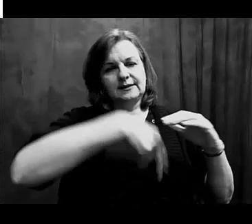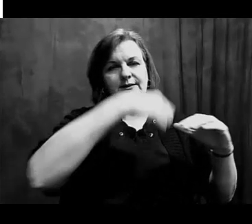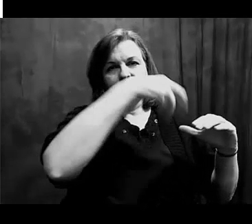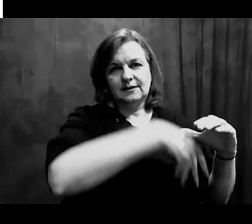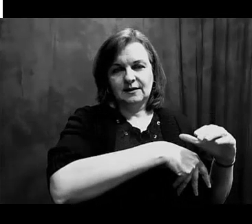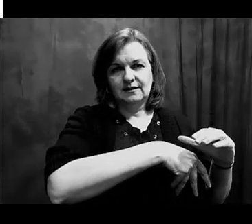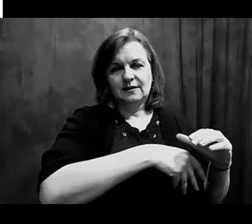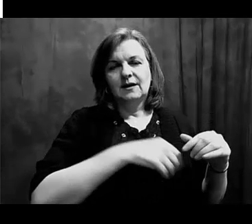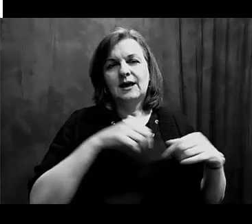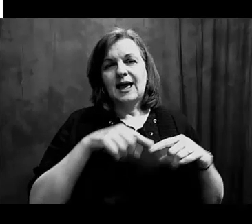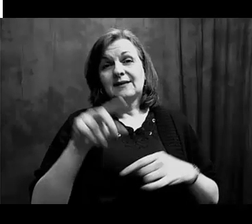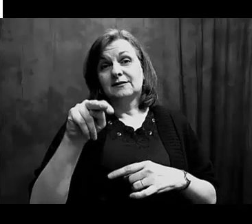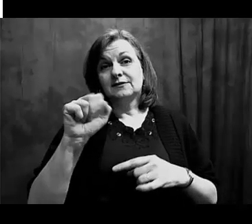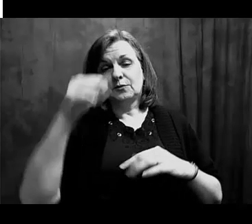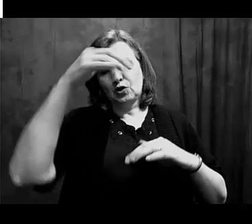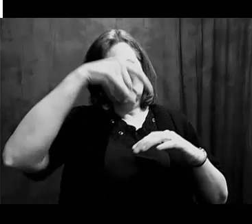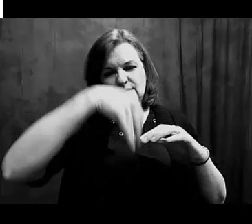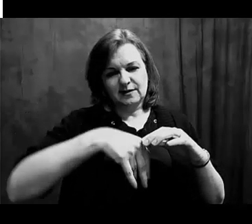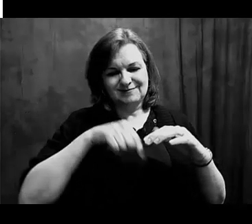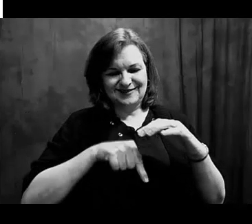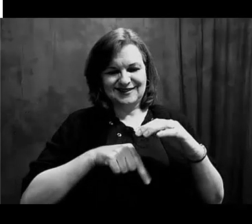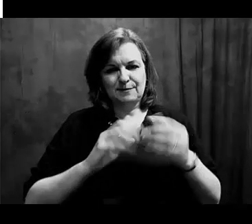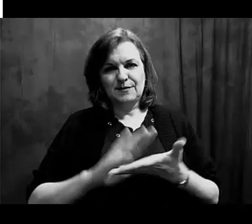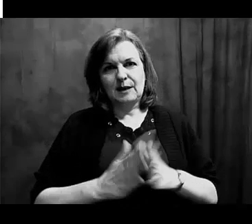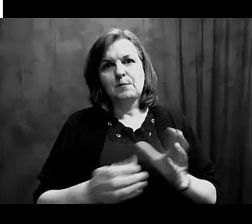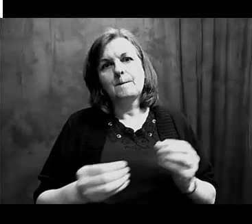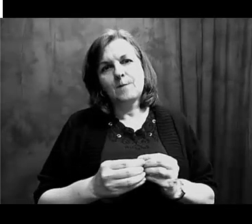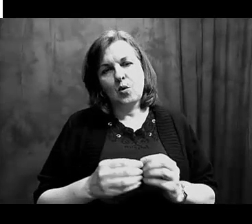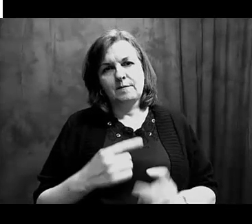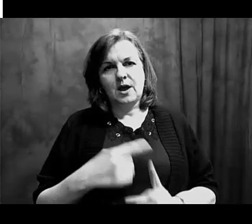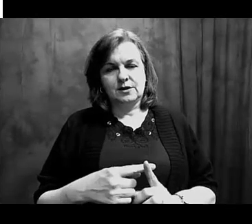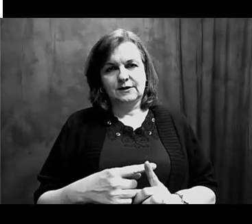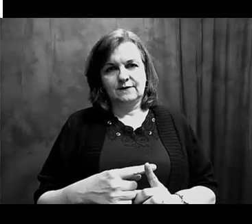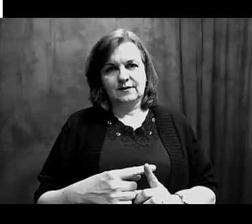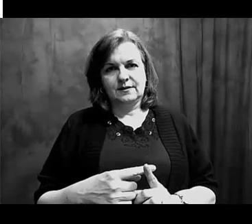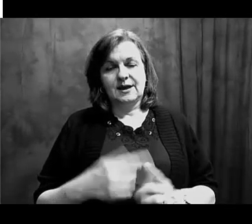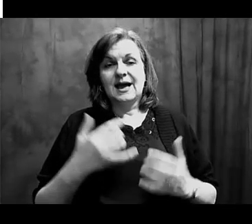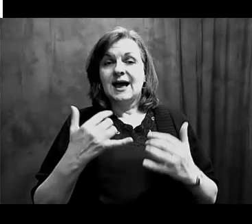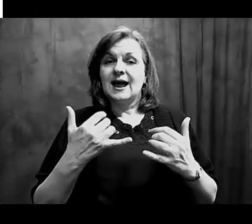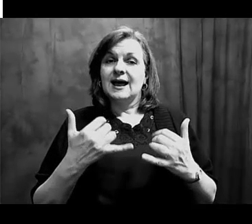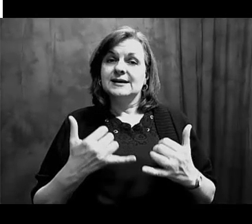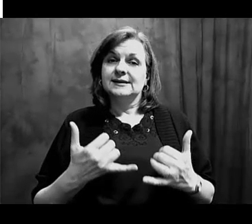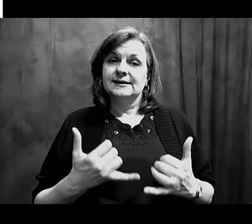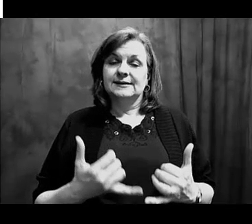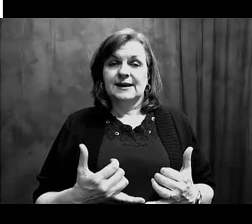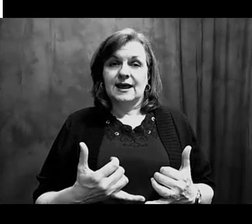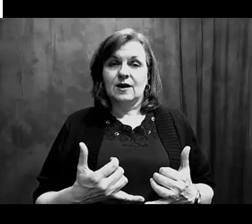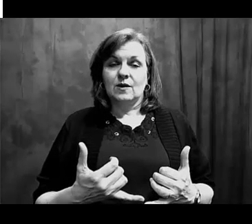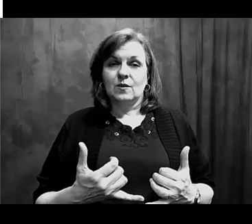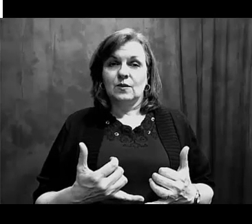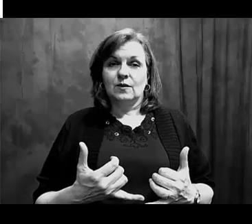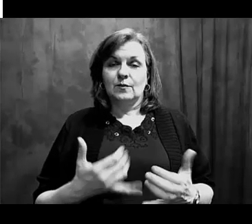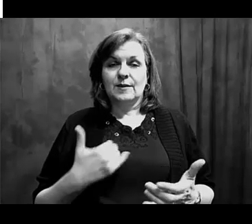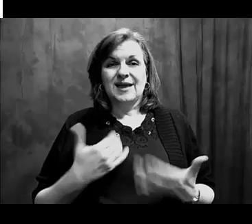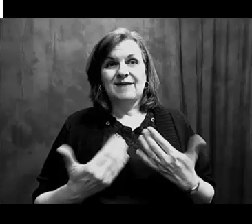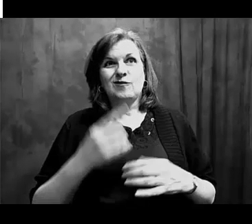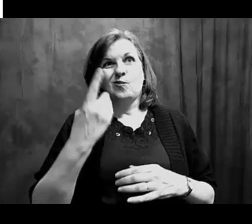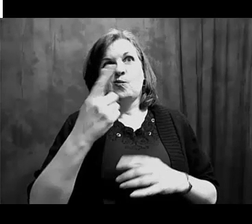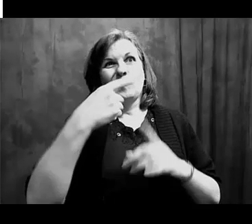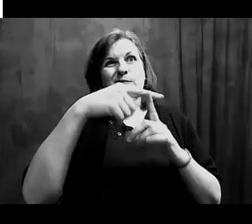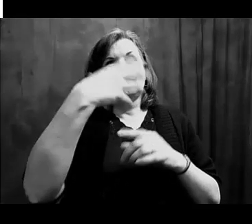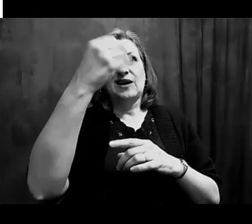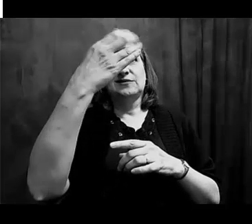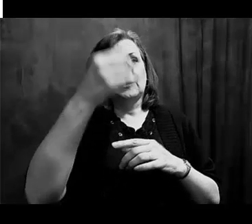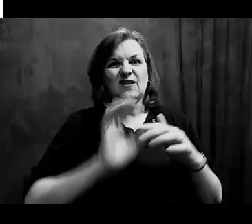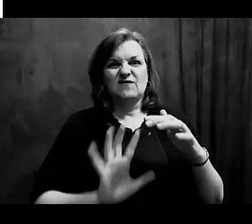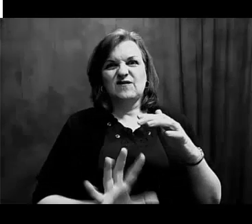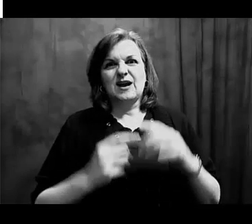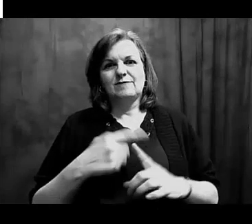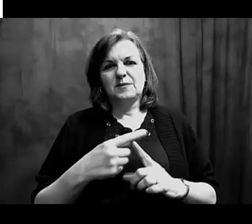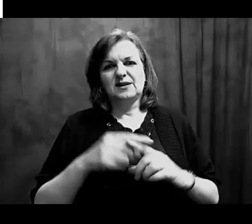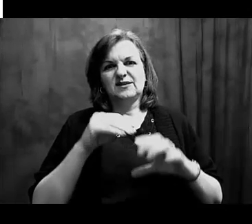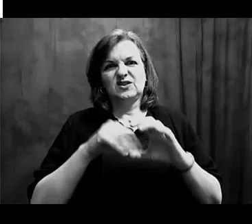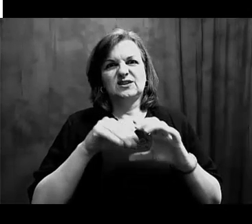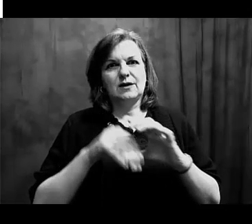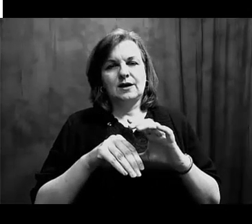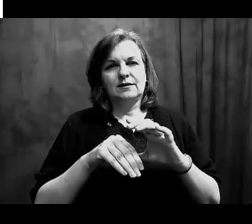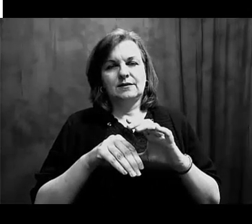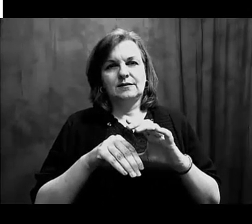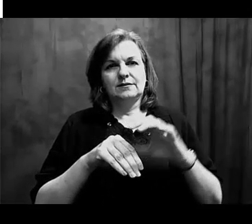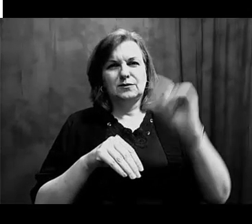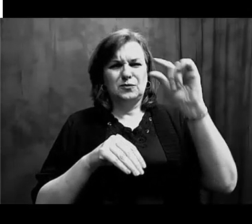as it rushes into the cell the inside becomes more positive -- now maybe we have 1 positive outside and 5 positives inside